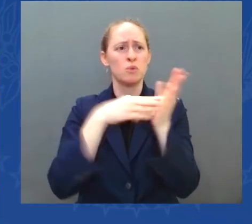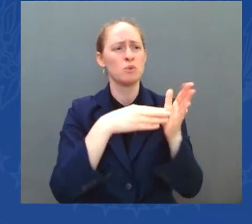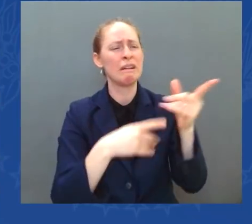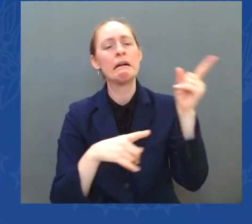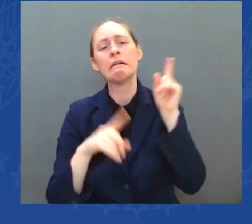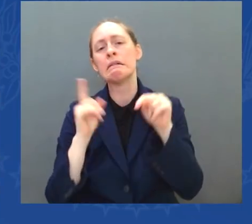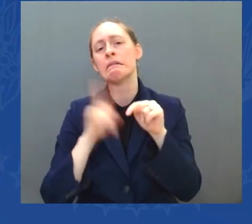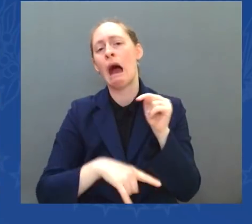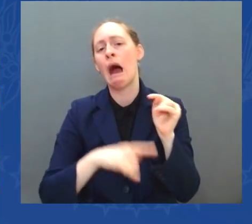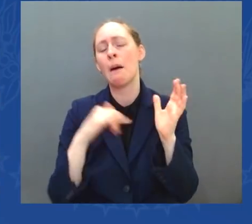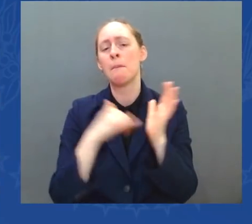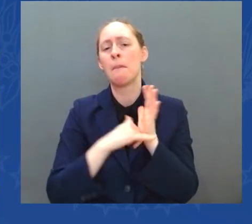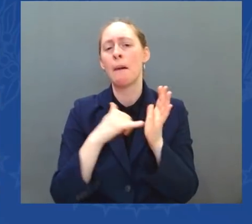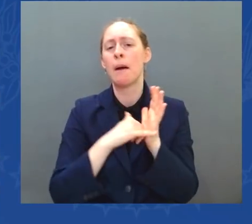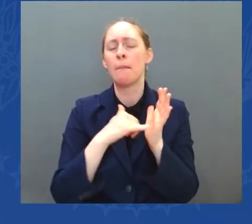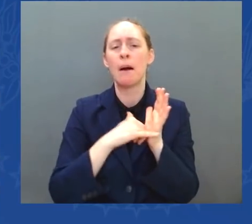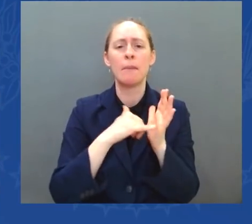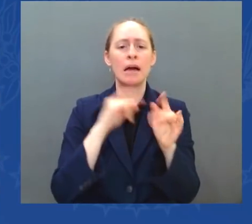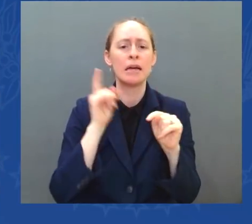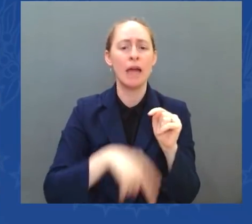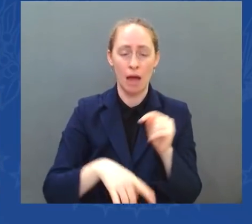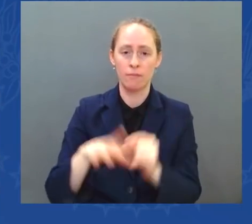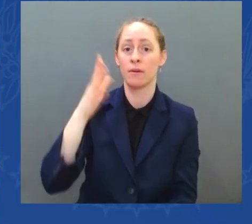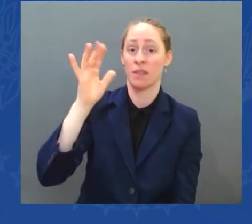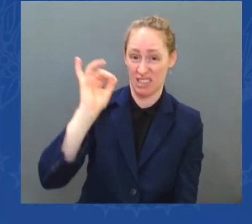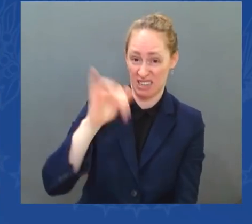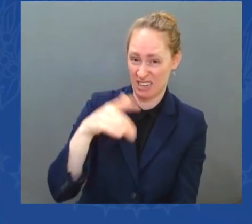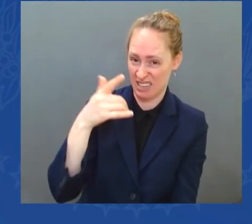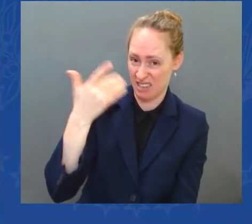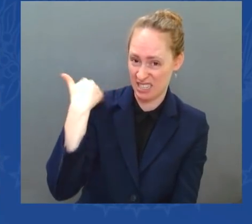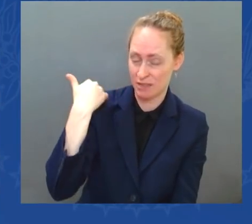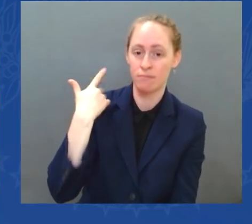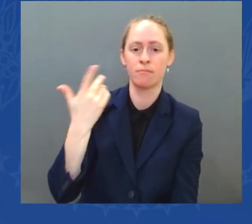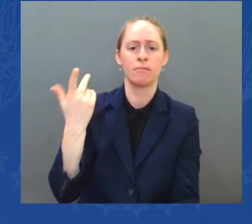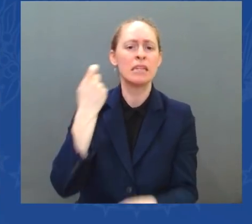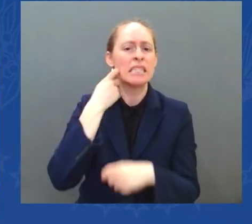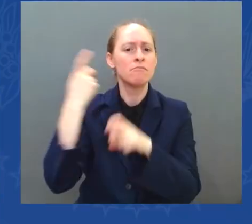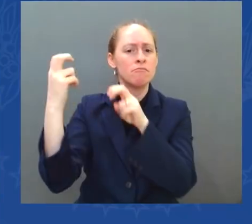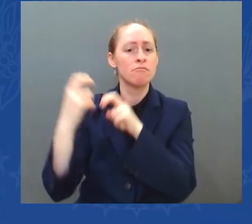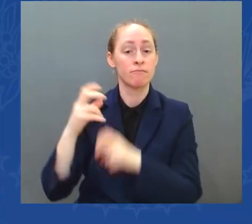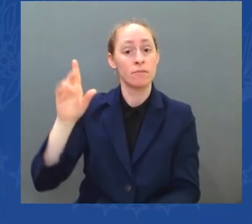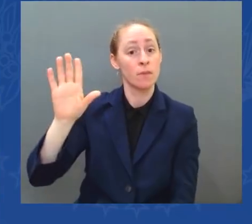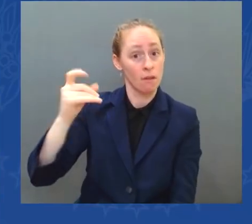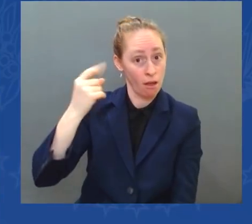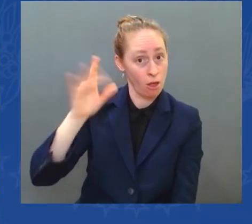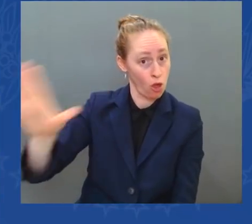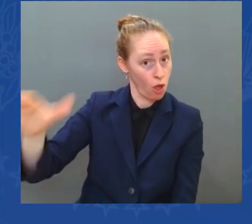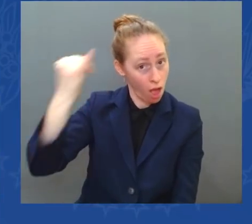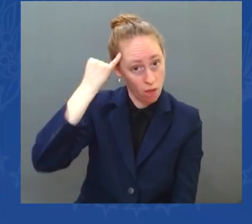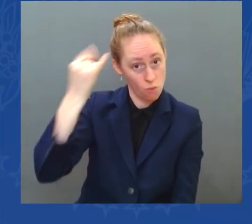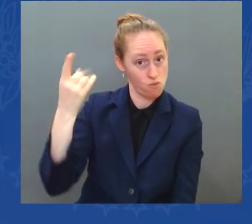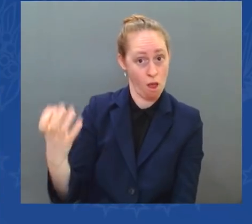No, I didn't -- I mean, it was her idea, not mine -- but we had a long talk, guess what?